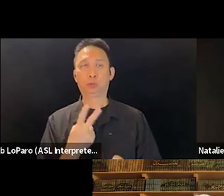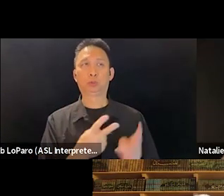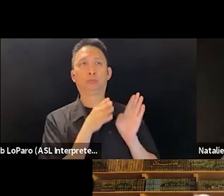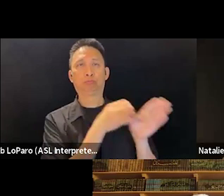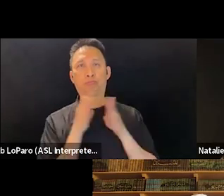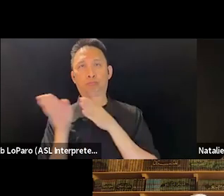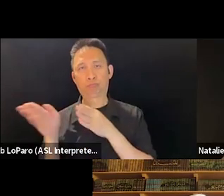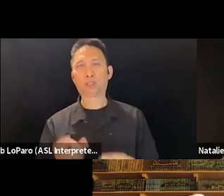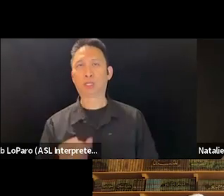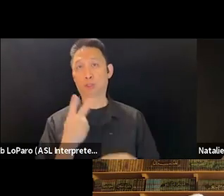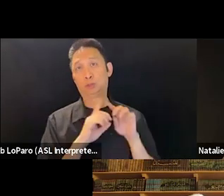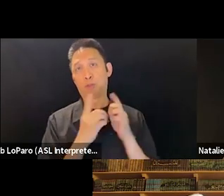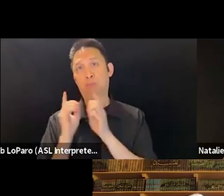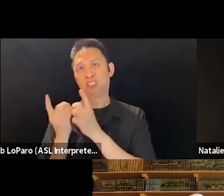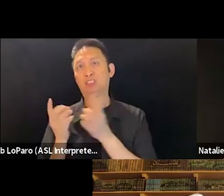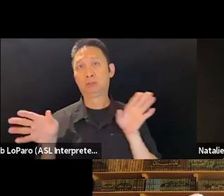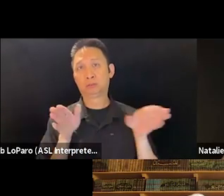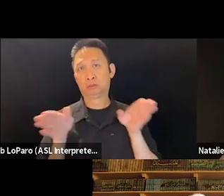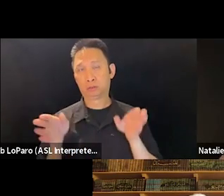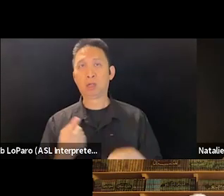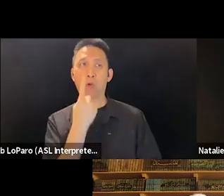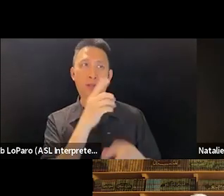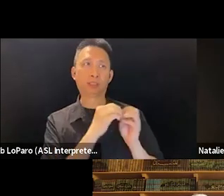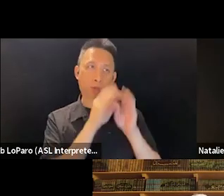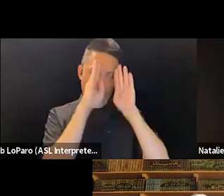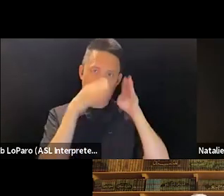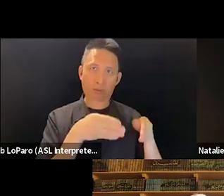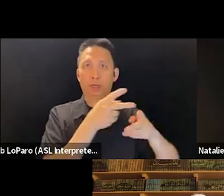one of them is working more with the production and they have their own criteria.